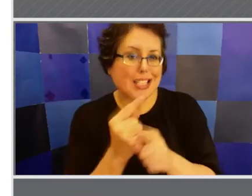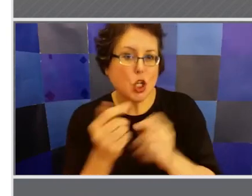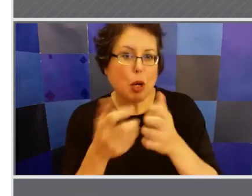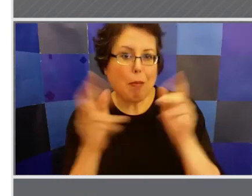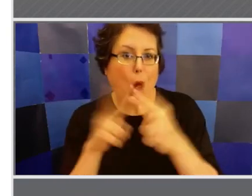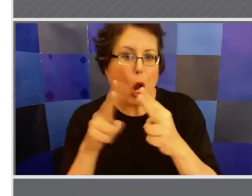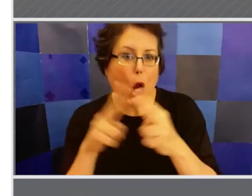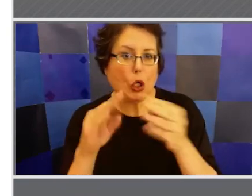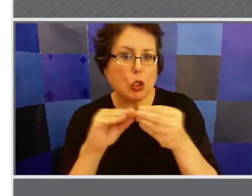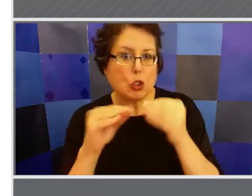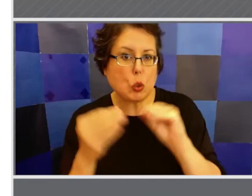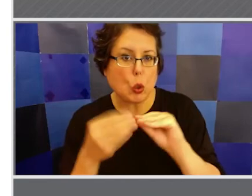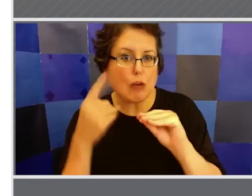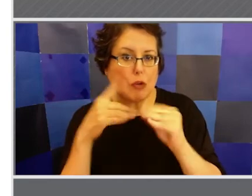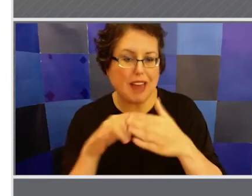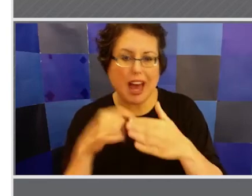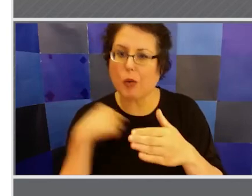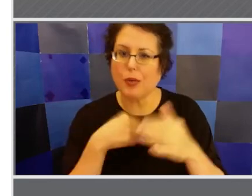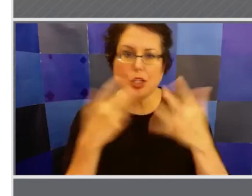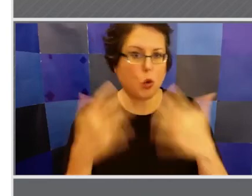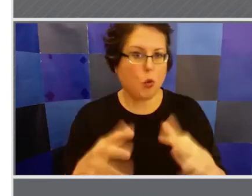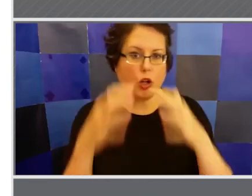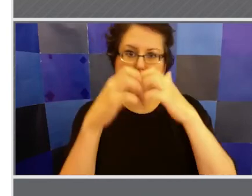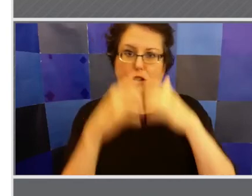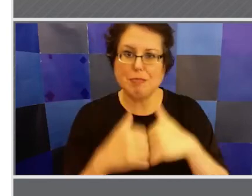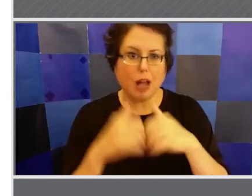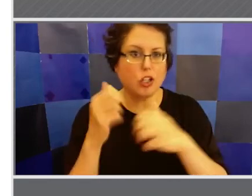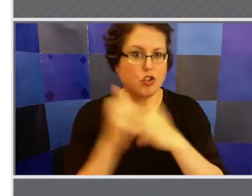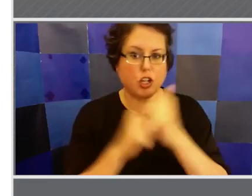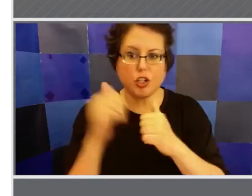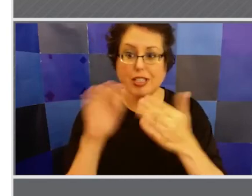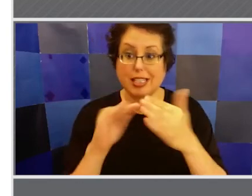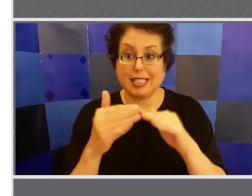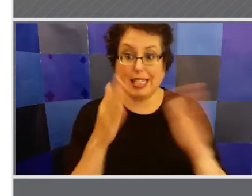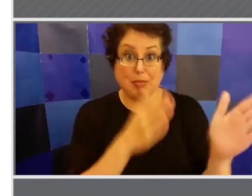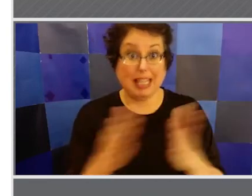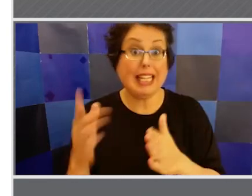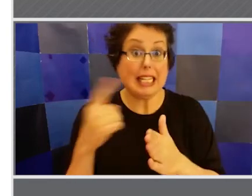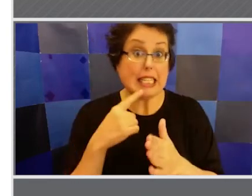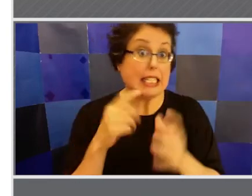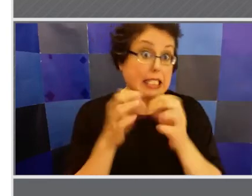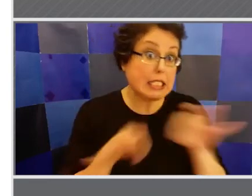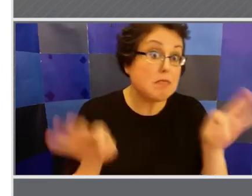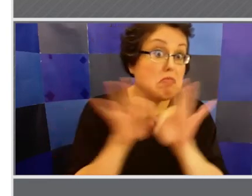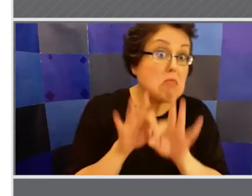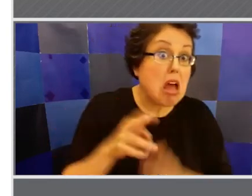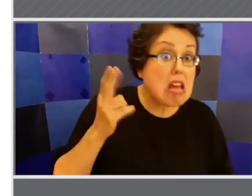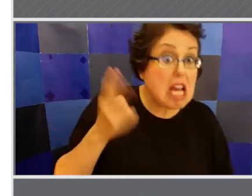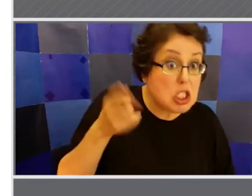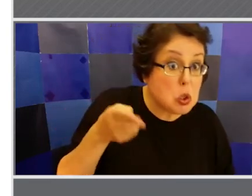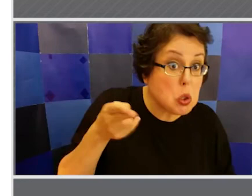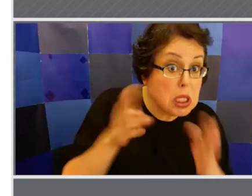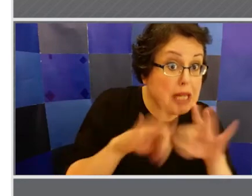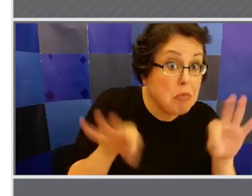We want to make sure that we're not demolishing structures that city planning deems significant, maybe historically, or contextually.